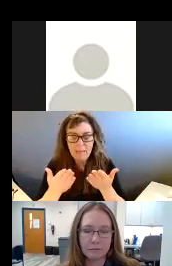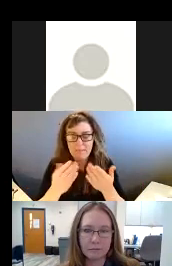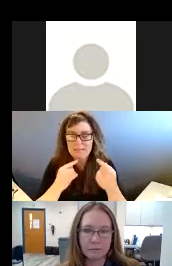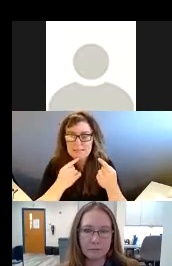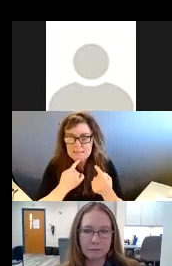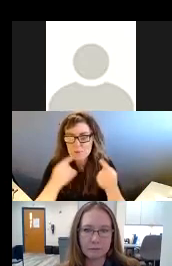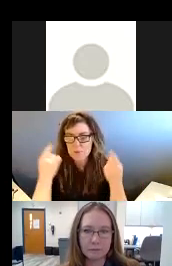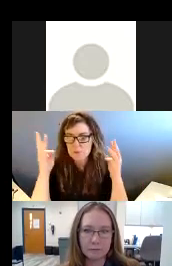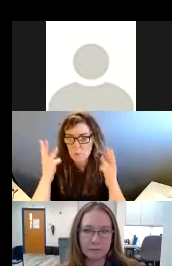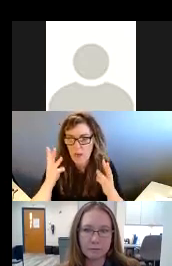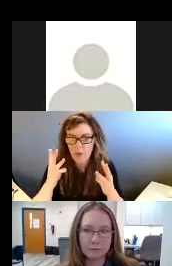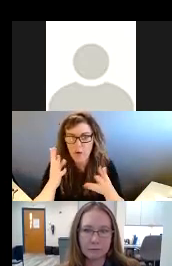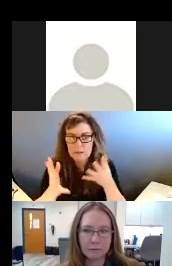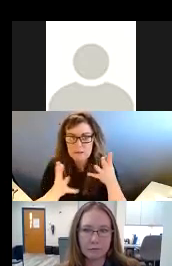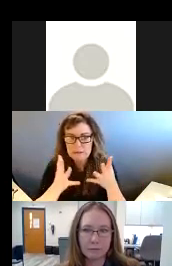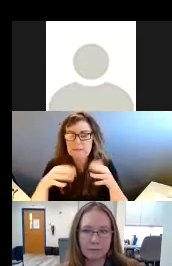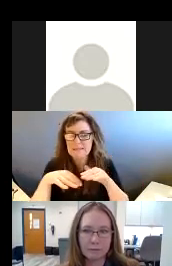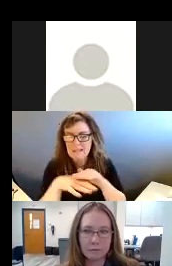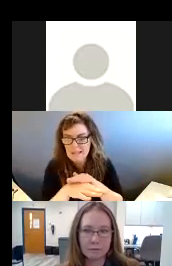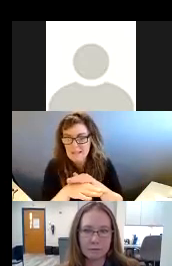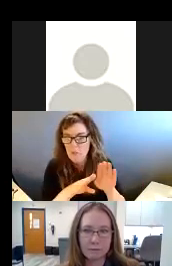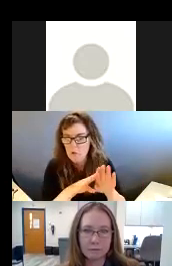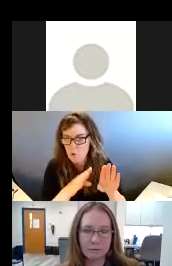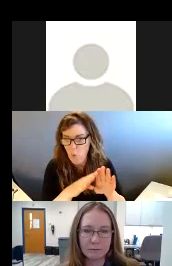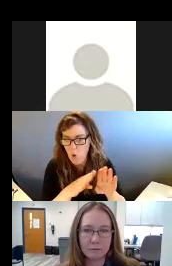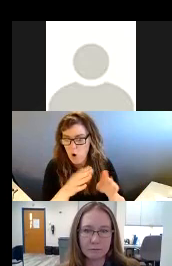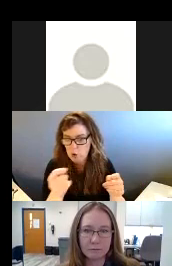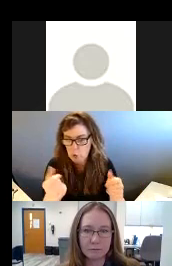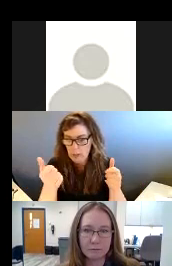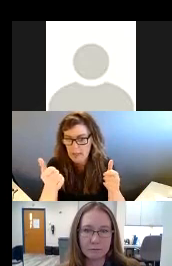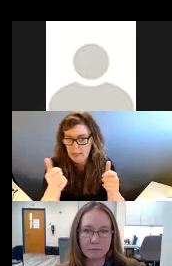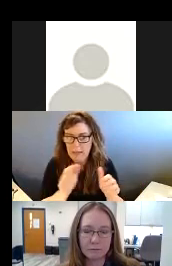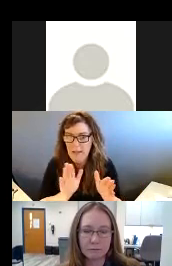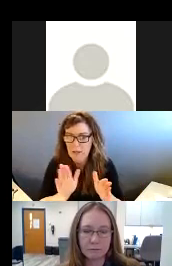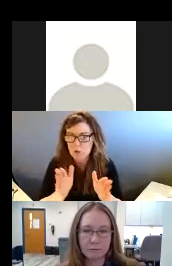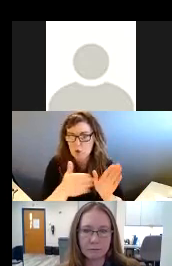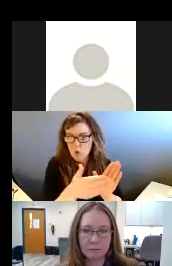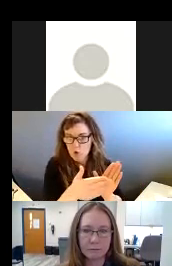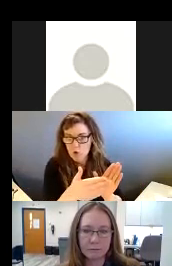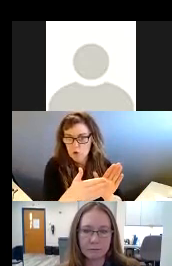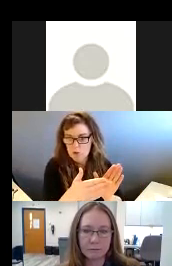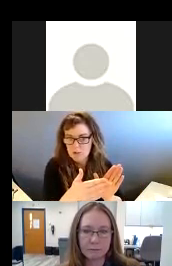THEY WIDENED THE DOOR TO BE ABLE TO MAKE THAT TURN.